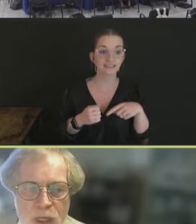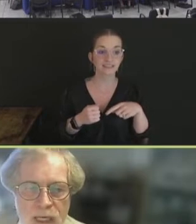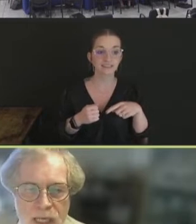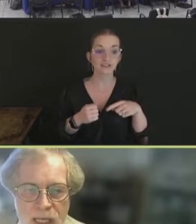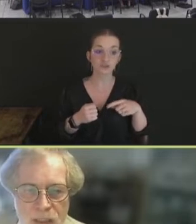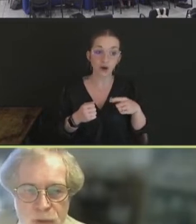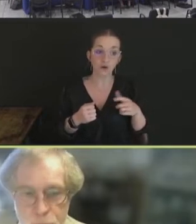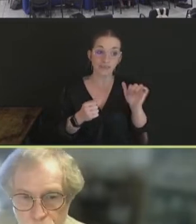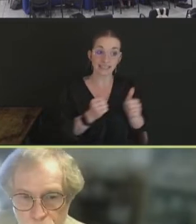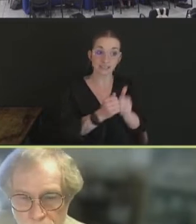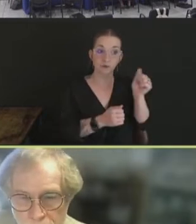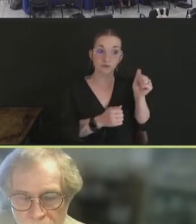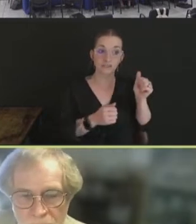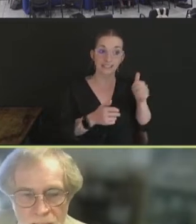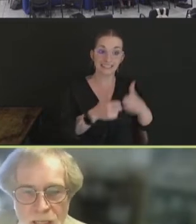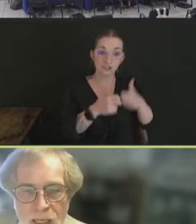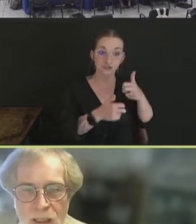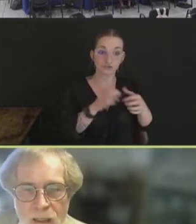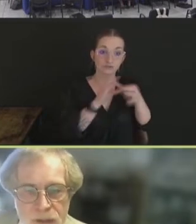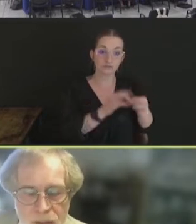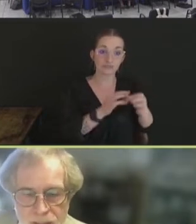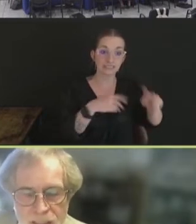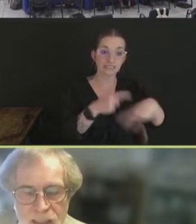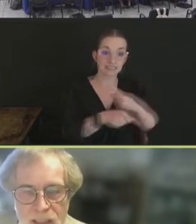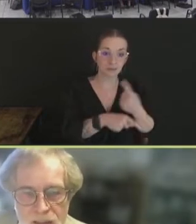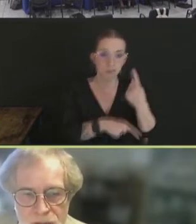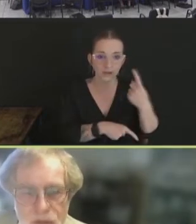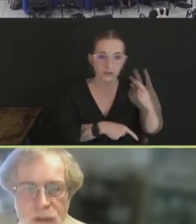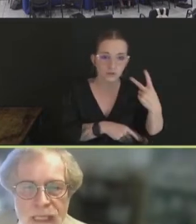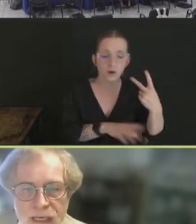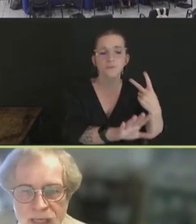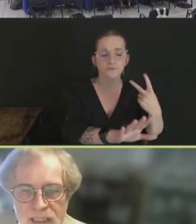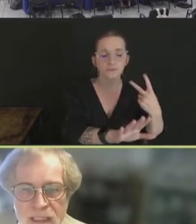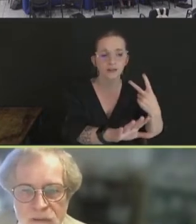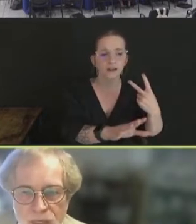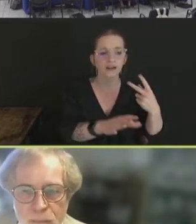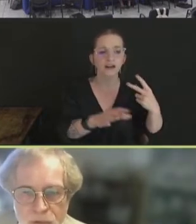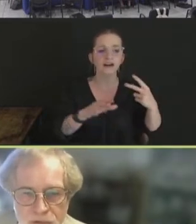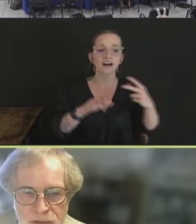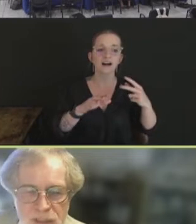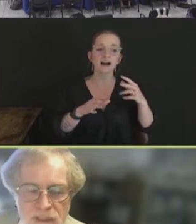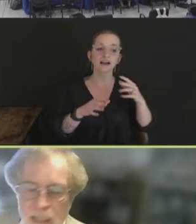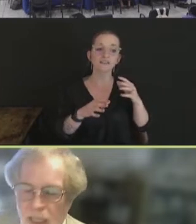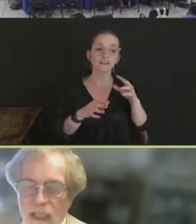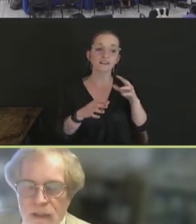one and two. Sorry, the Circulating Vaccine-Derived Polioviruses.